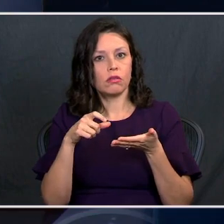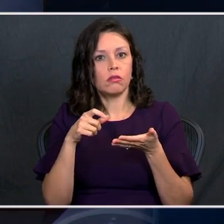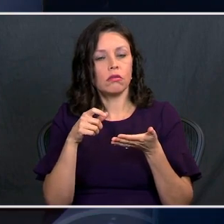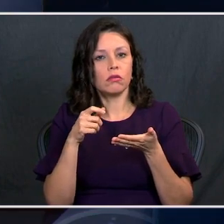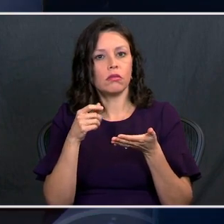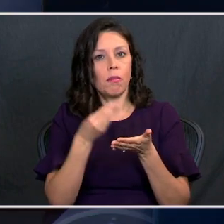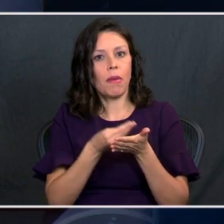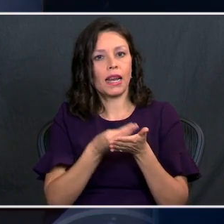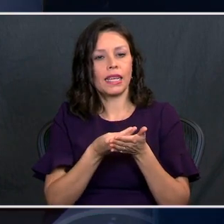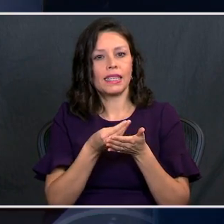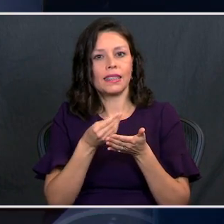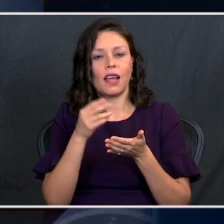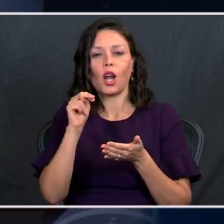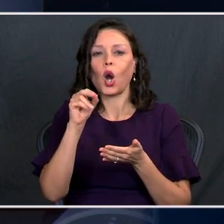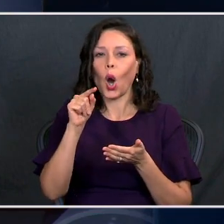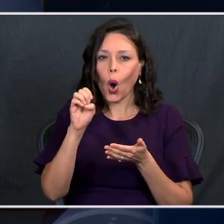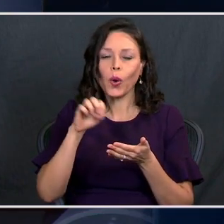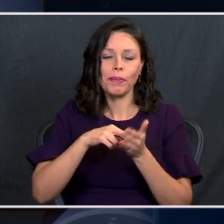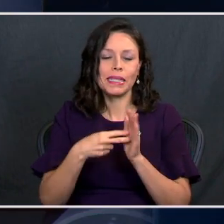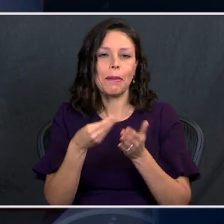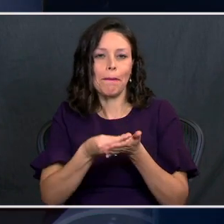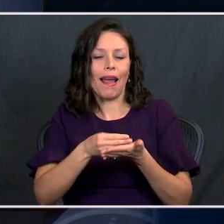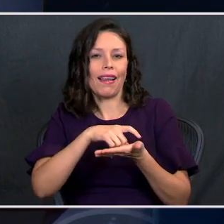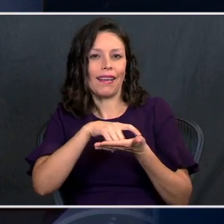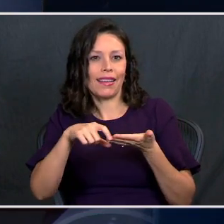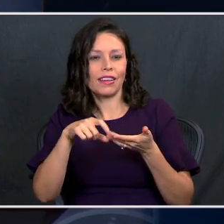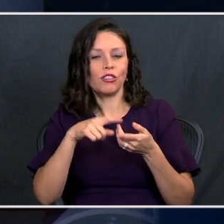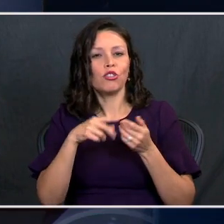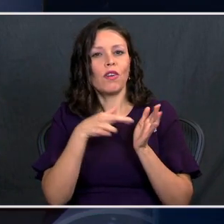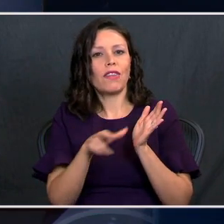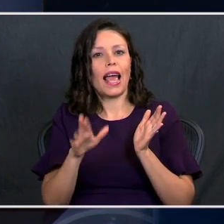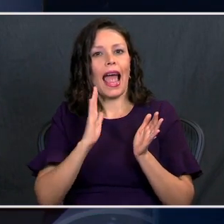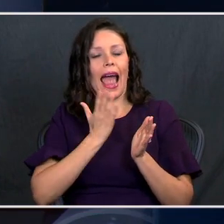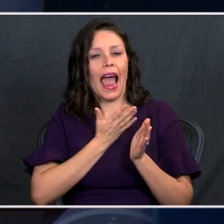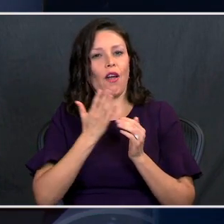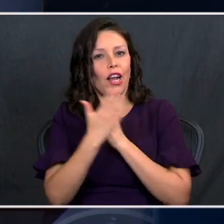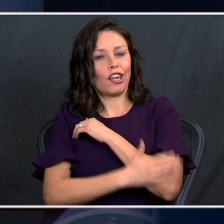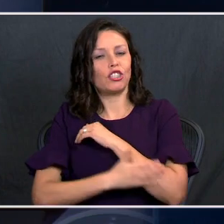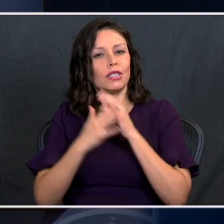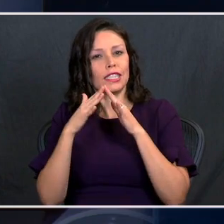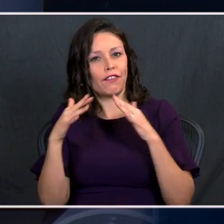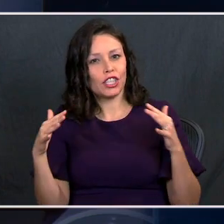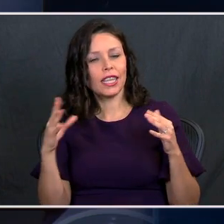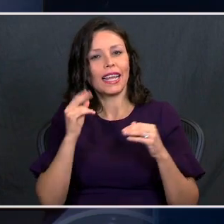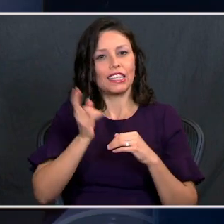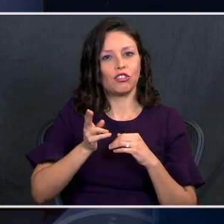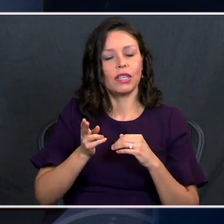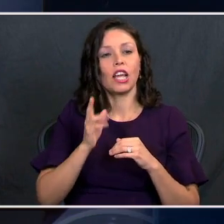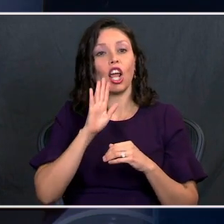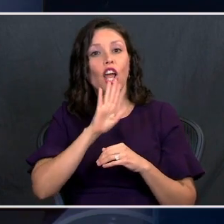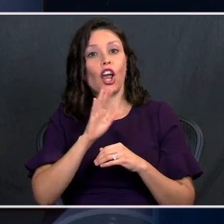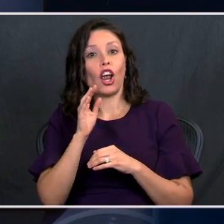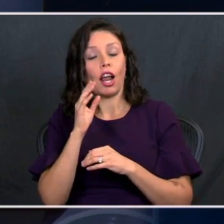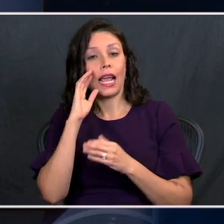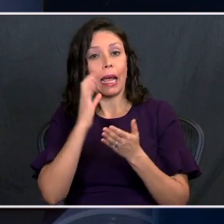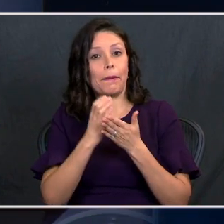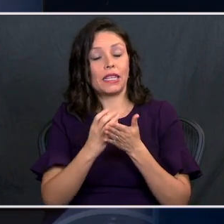if people don't know what a note is -- reflect the history and diversity of our country, and Harriet Tubman's image gracing the new 20-dollar note